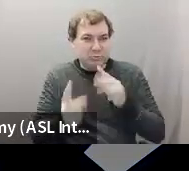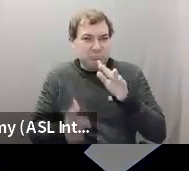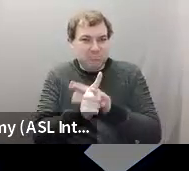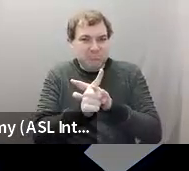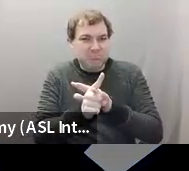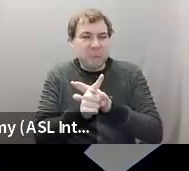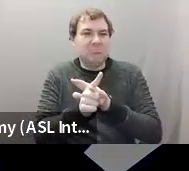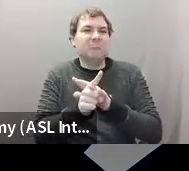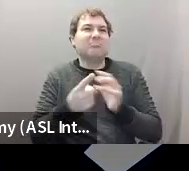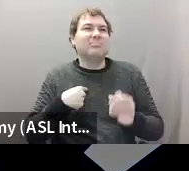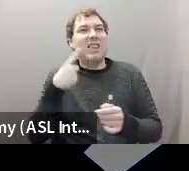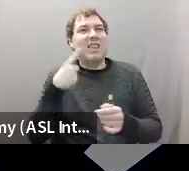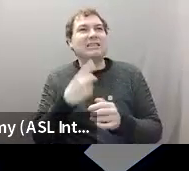Maria Cordova: I guess, talking more about